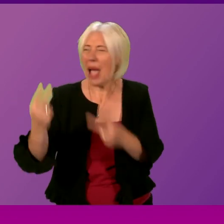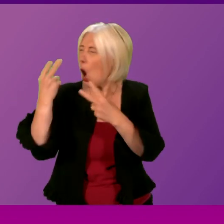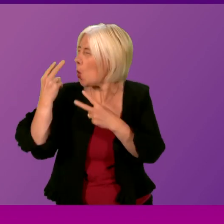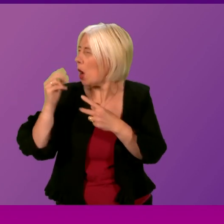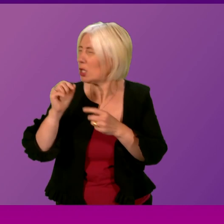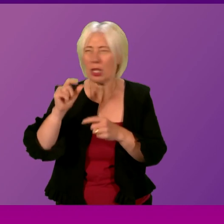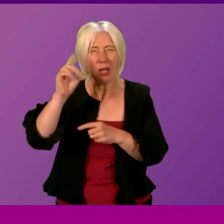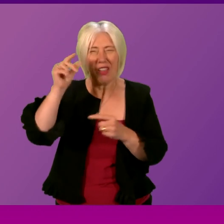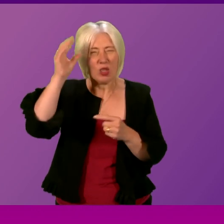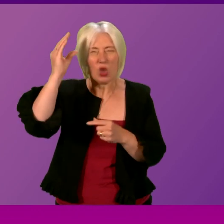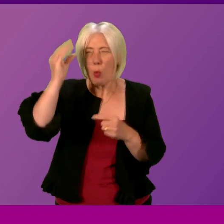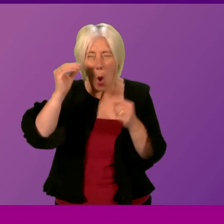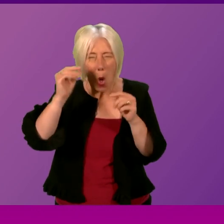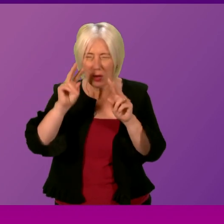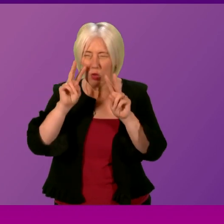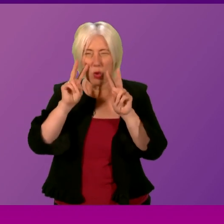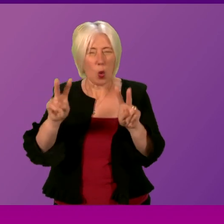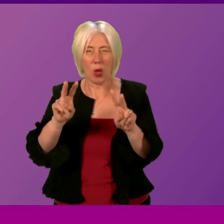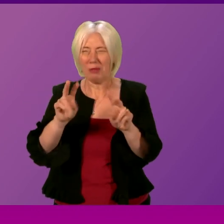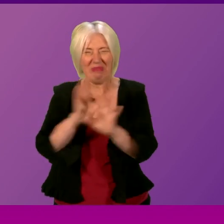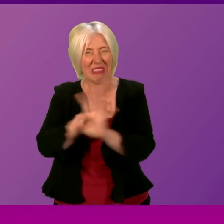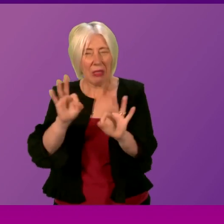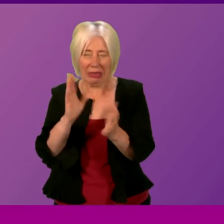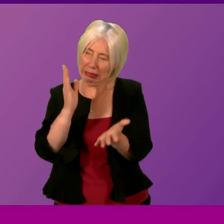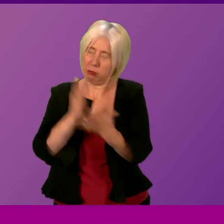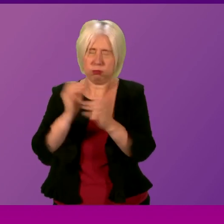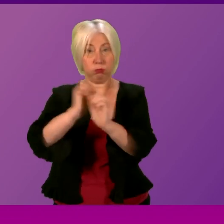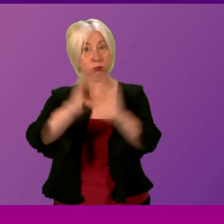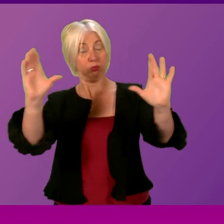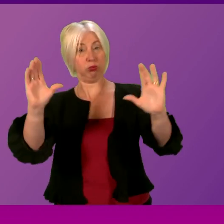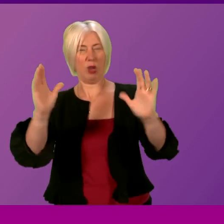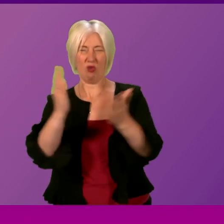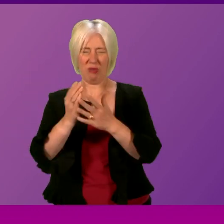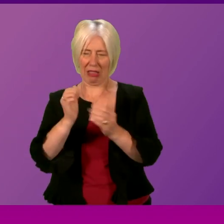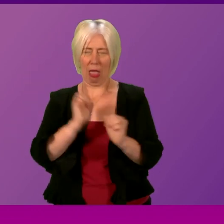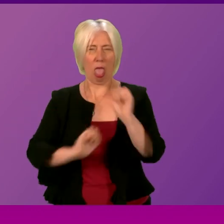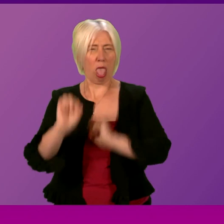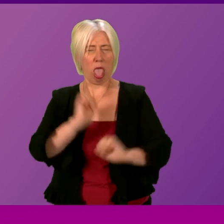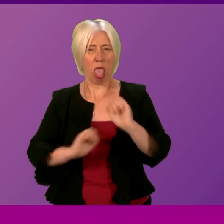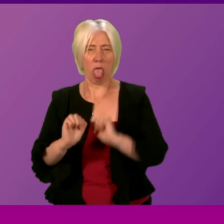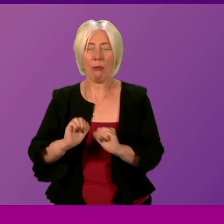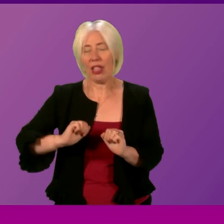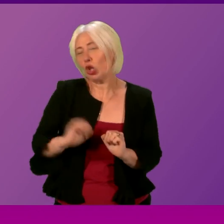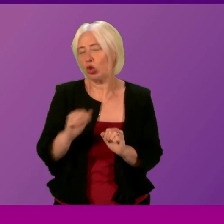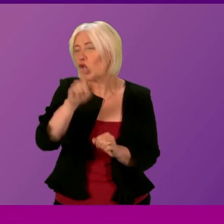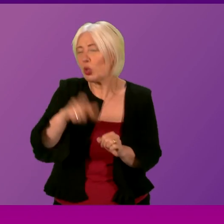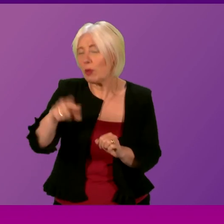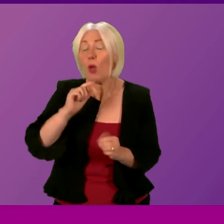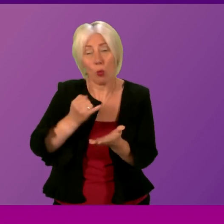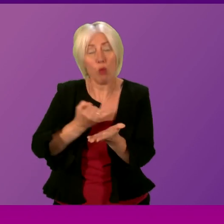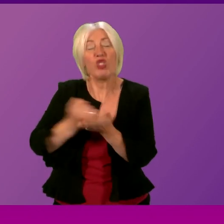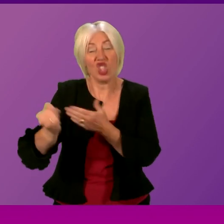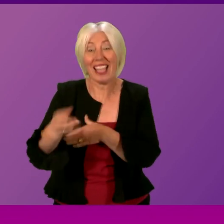prospectus that is, and it will be roundly rejected by the Scottish people once again.